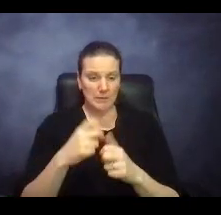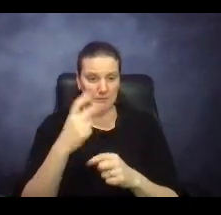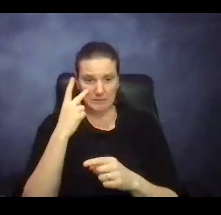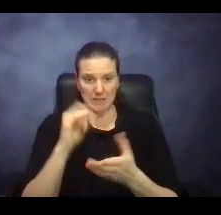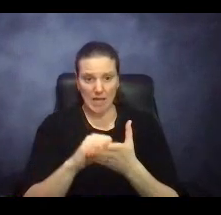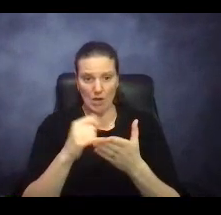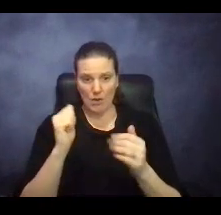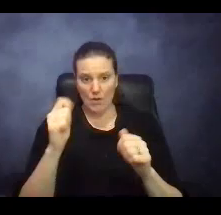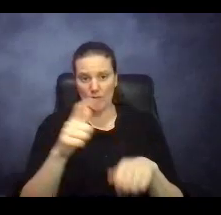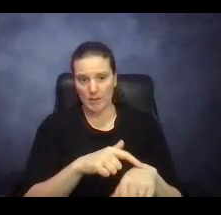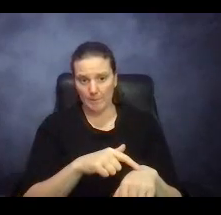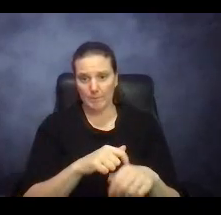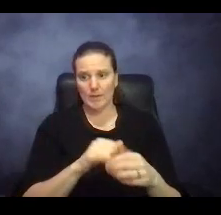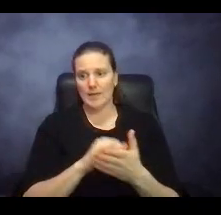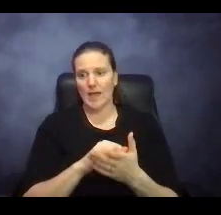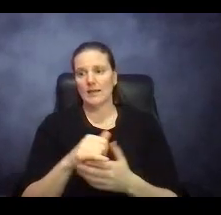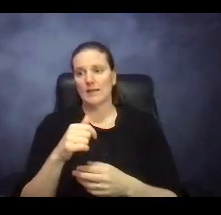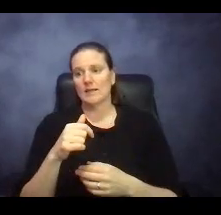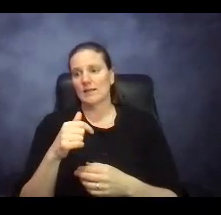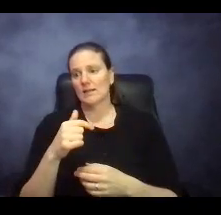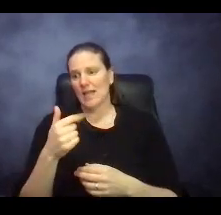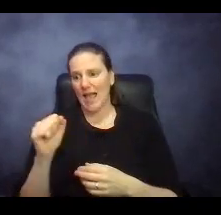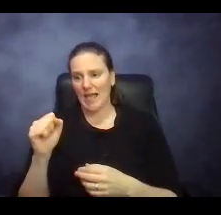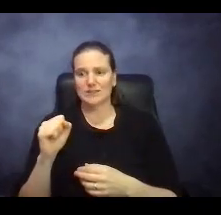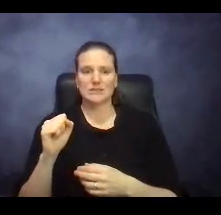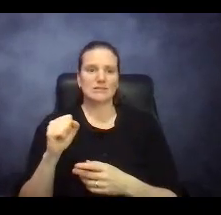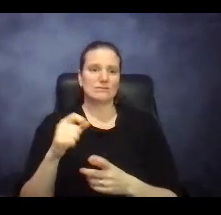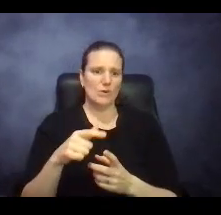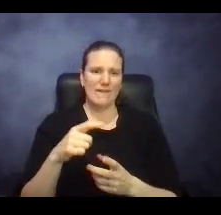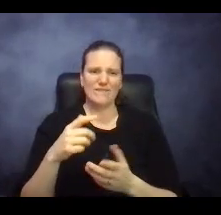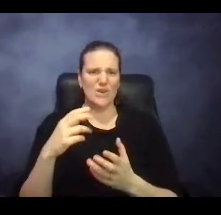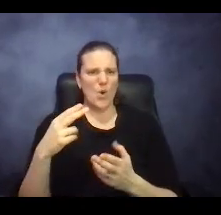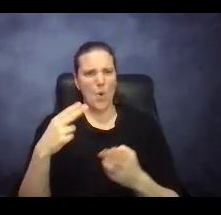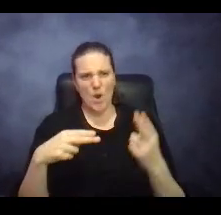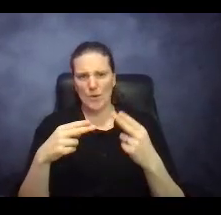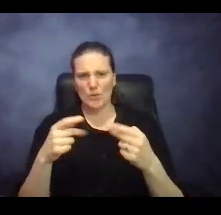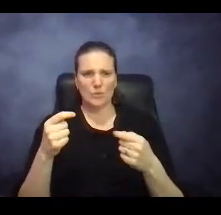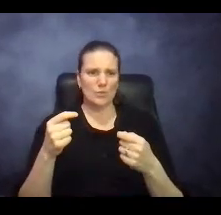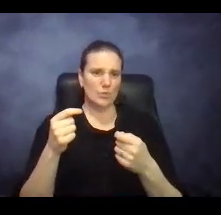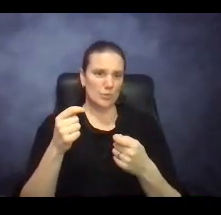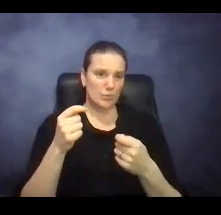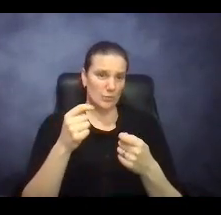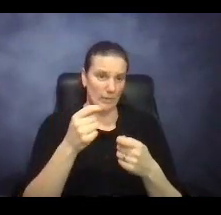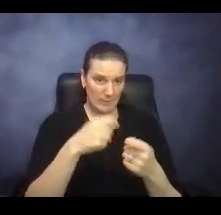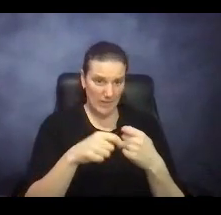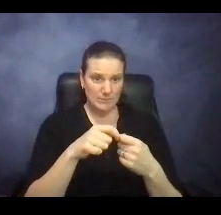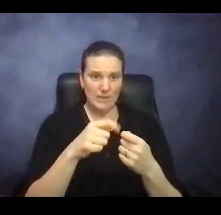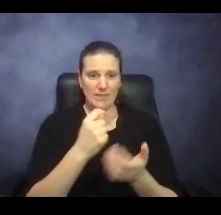and bloating, you're gonna have a tougher time on hormone replacement therapy initially because you can't clear it out. So those are the folks who are gonna get like tender breasts